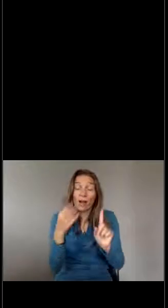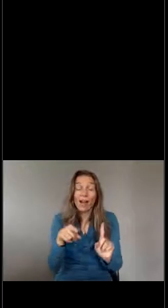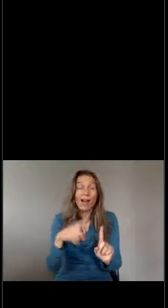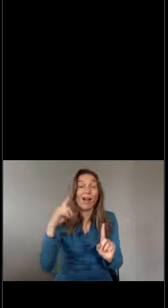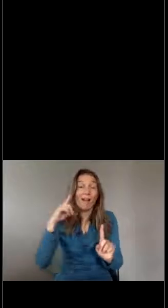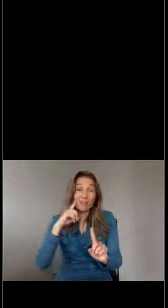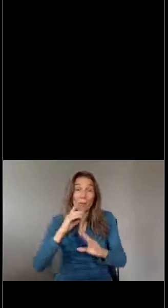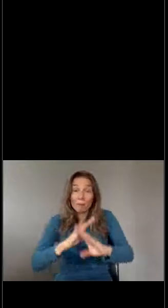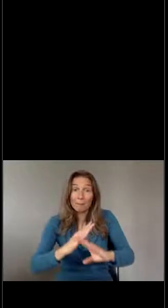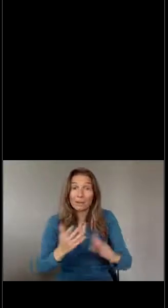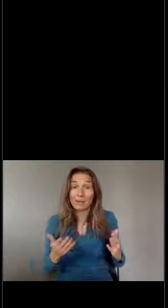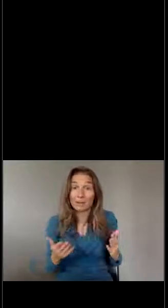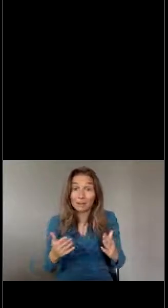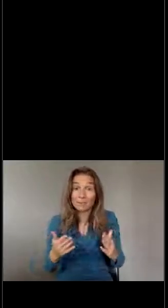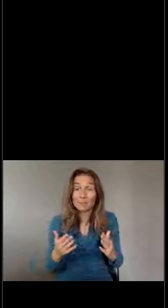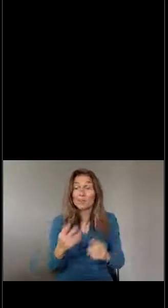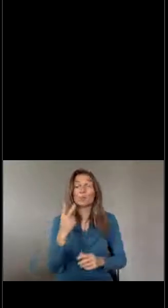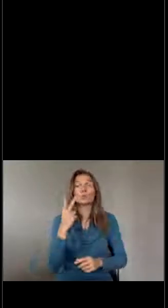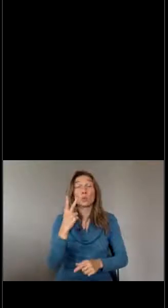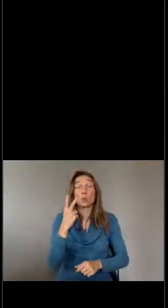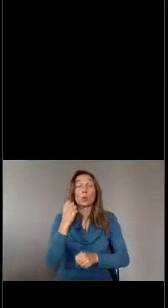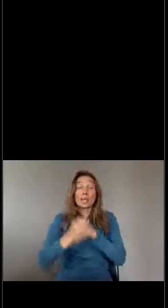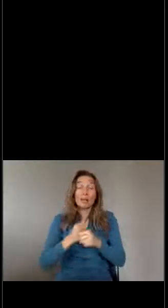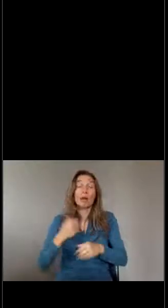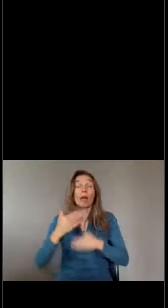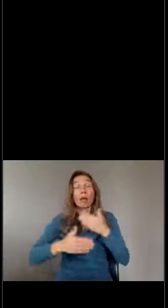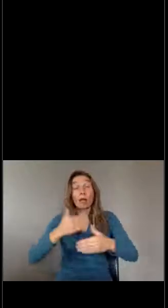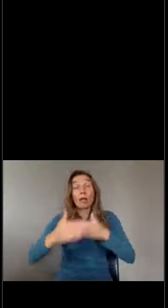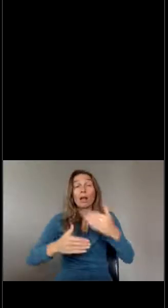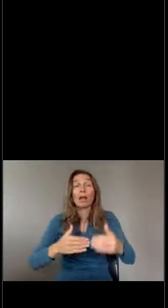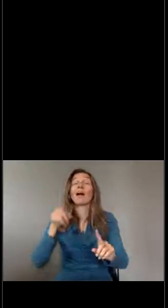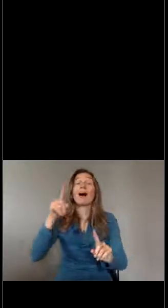So it was only after these two years that a friend of his mother told her